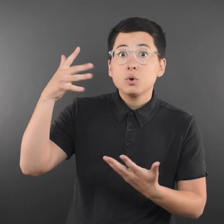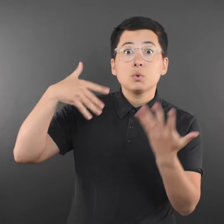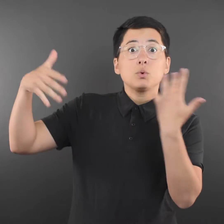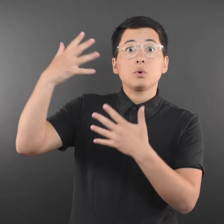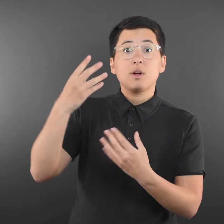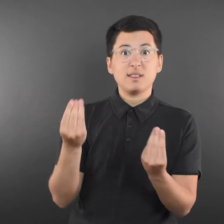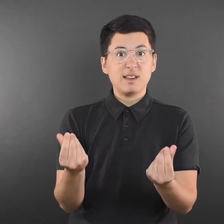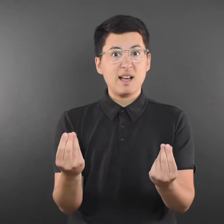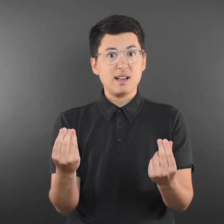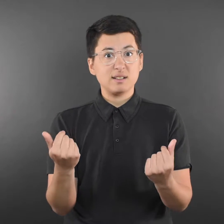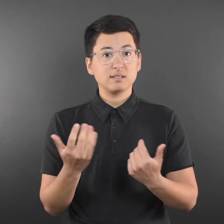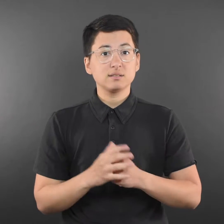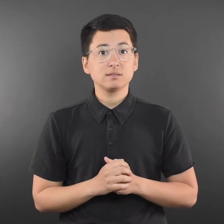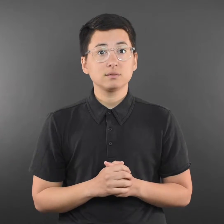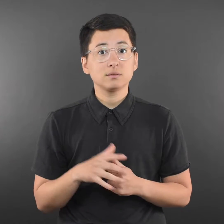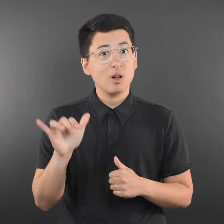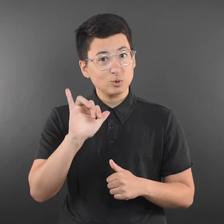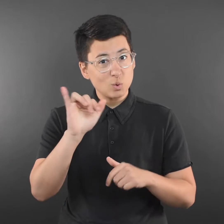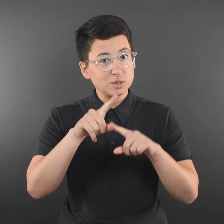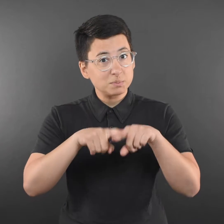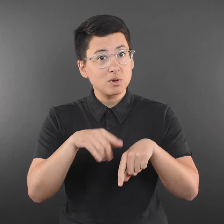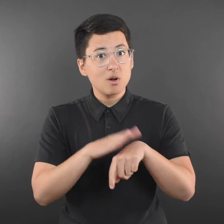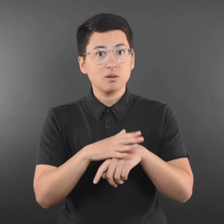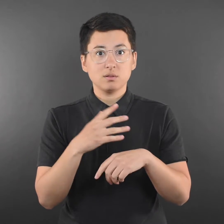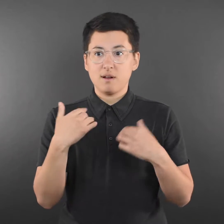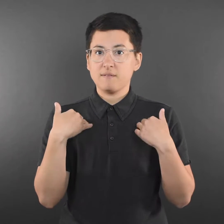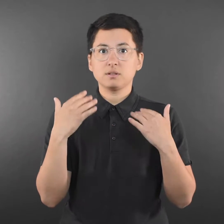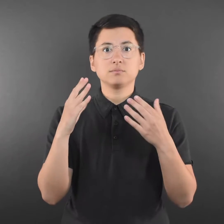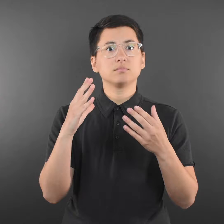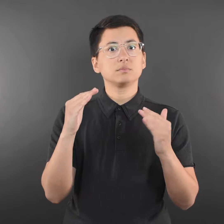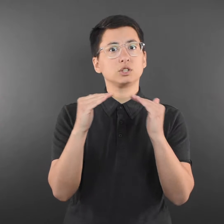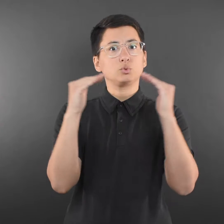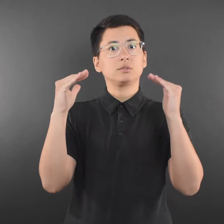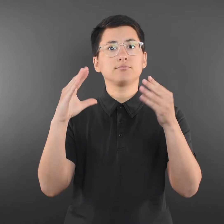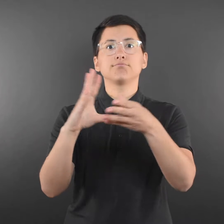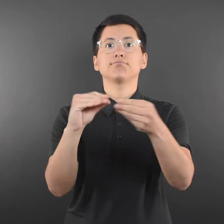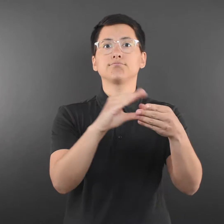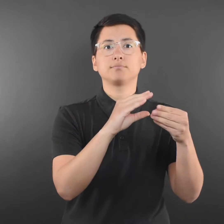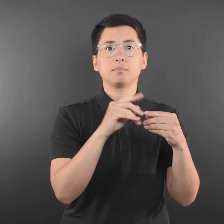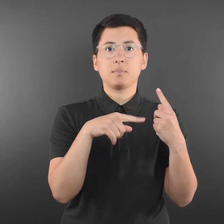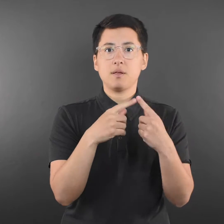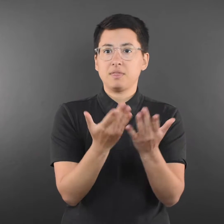and land. It also depends on having an equal voice about the things that touch our lives.